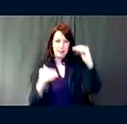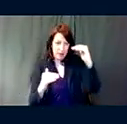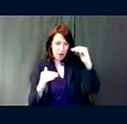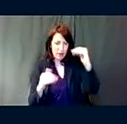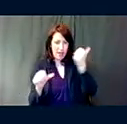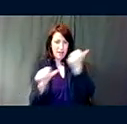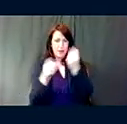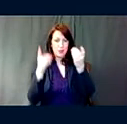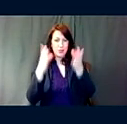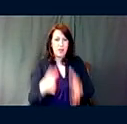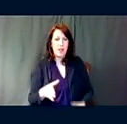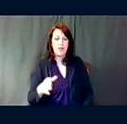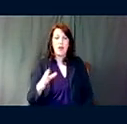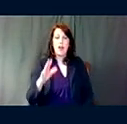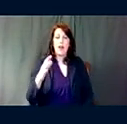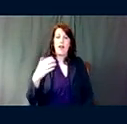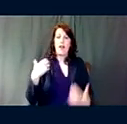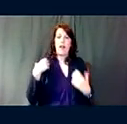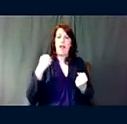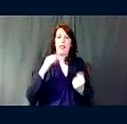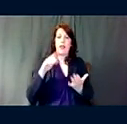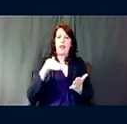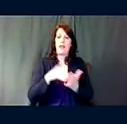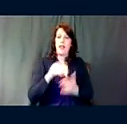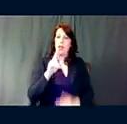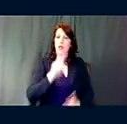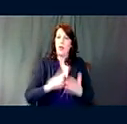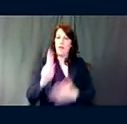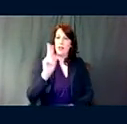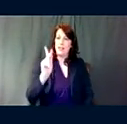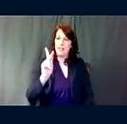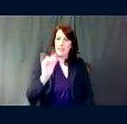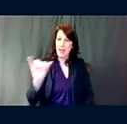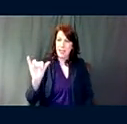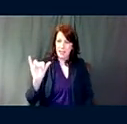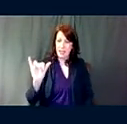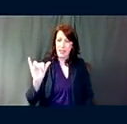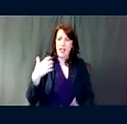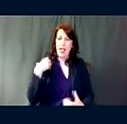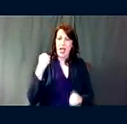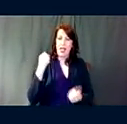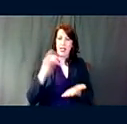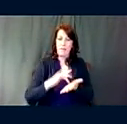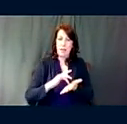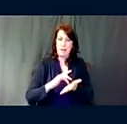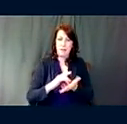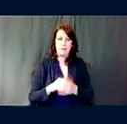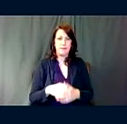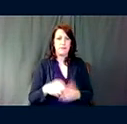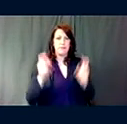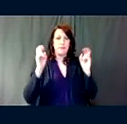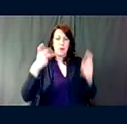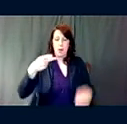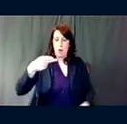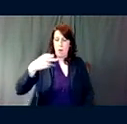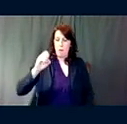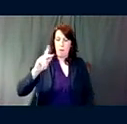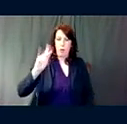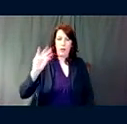CENTER FOR HEALTH EQUITY AND TRANSFORMATION AT THE UNIVERSITY OF KENTUCKY COLLEGE OF MEDICINE. AT THE HER TALK IS "POKING AND